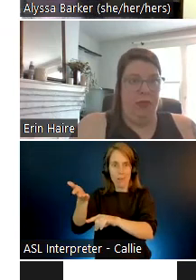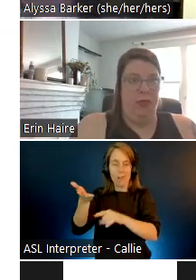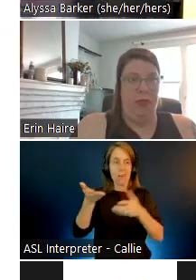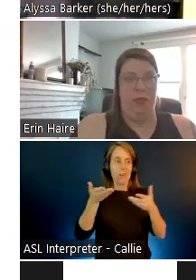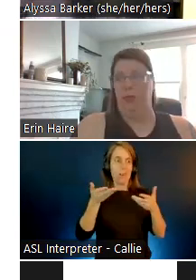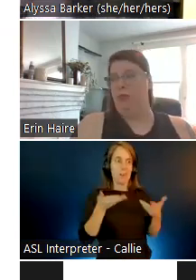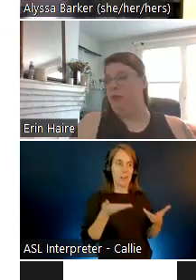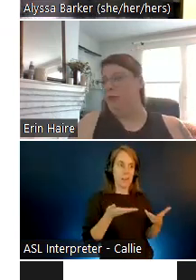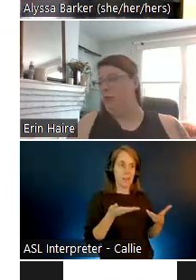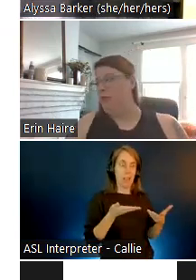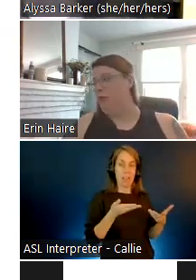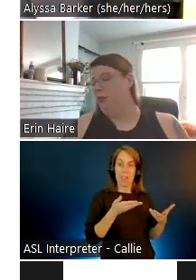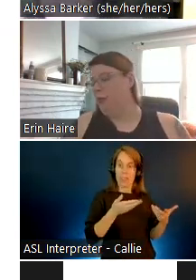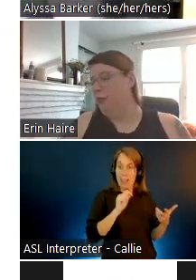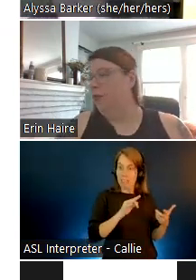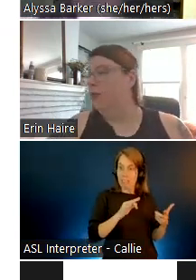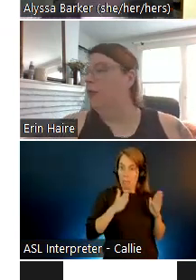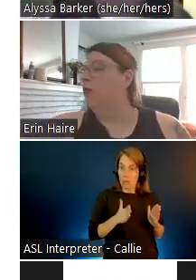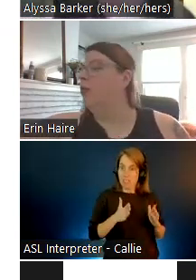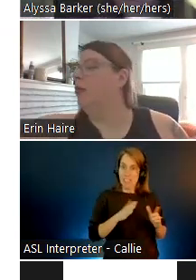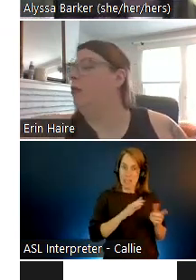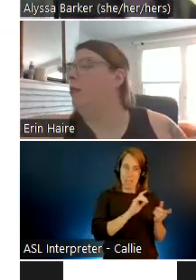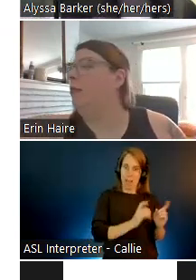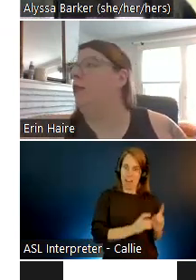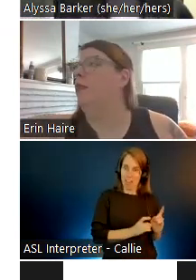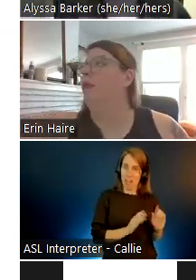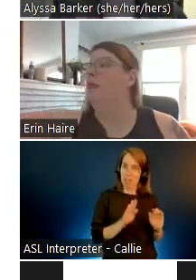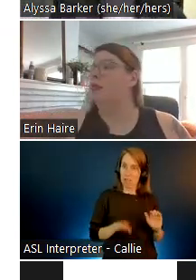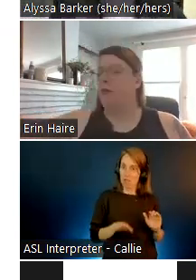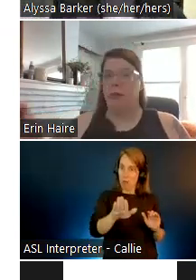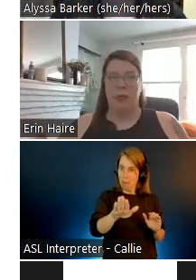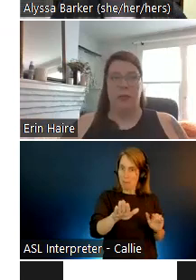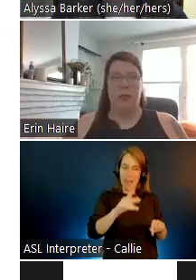and make their own modification would the landlord have to make an accommodation of let's say meeting